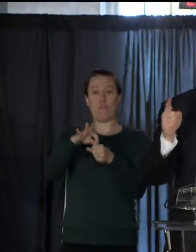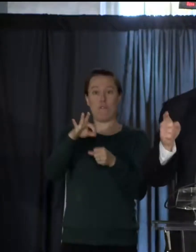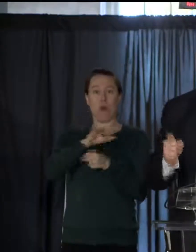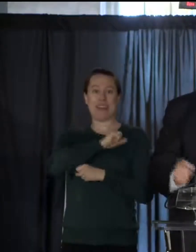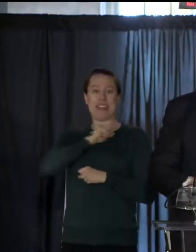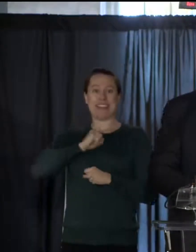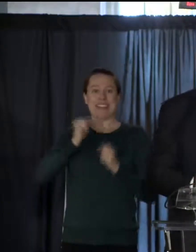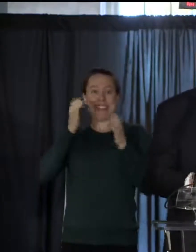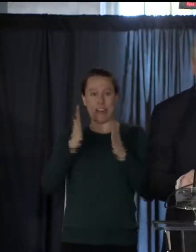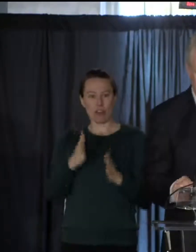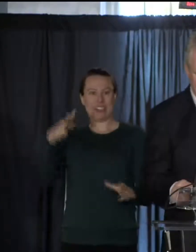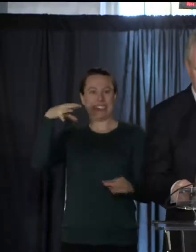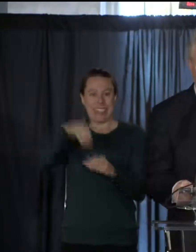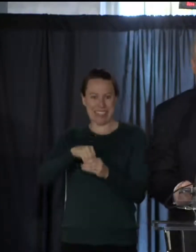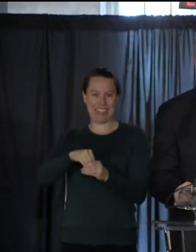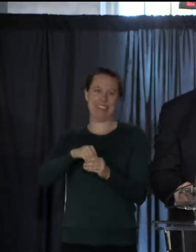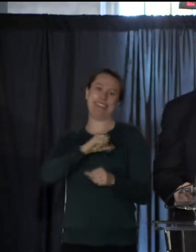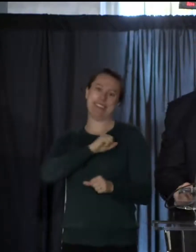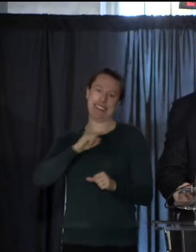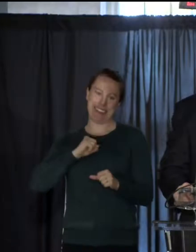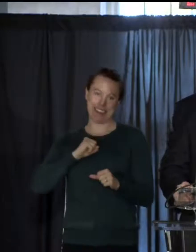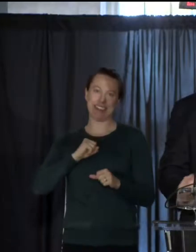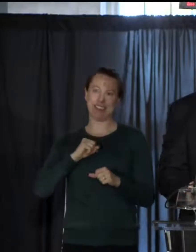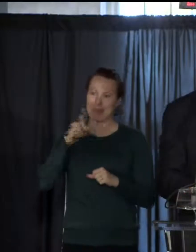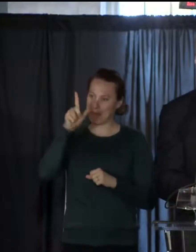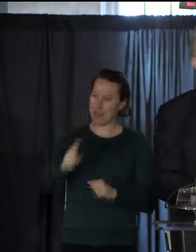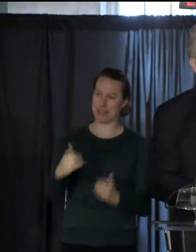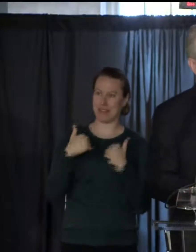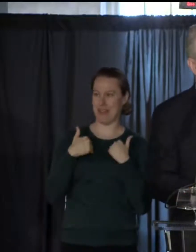SENATE.